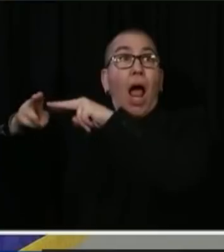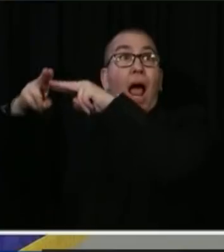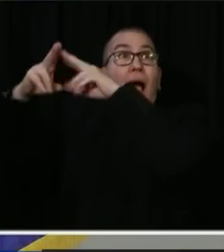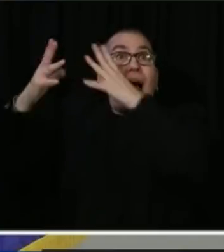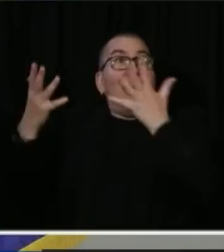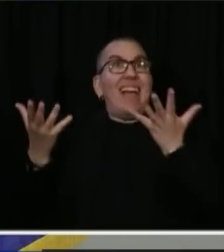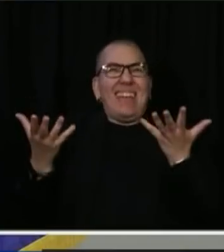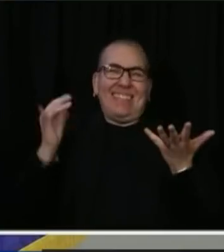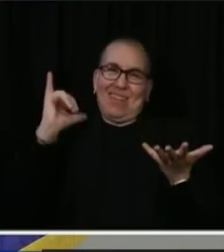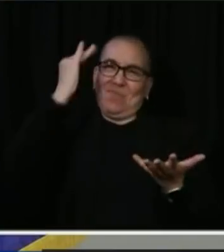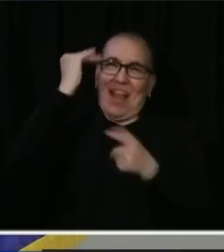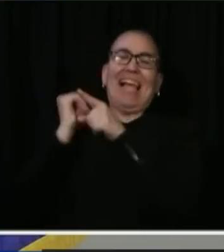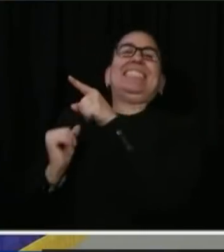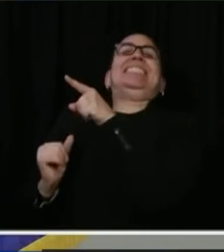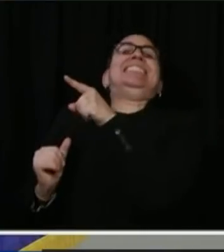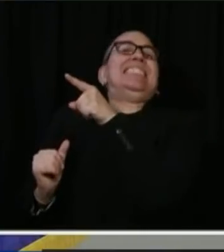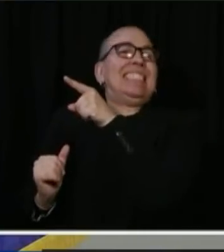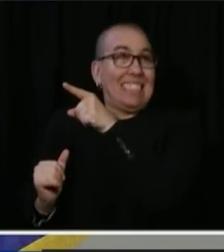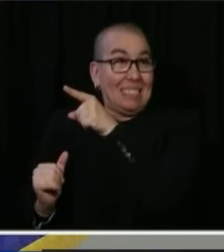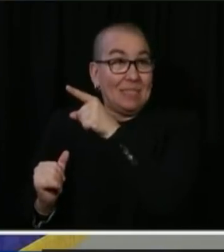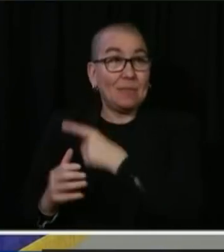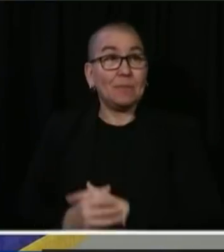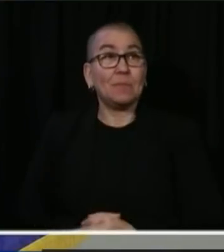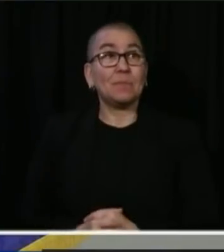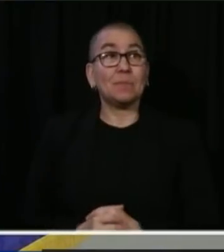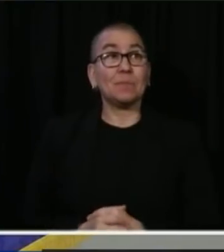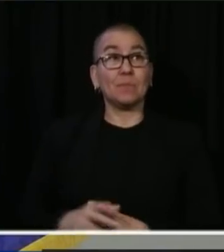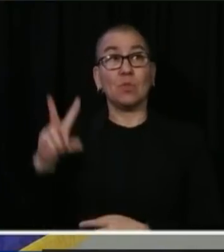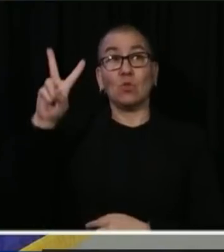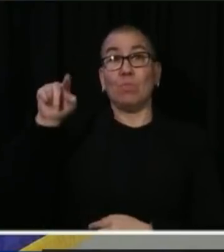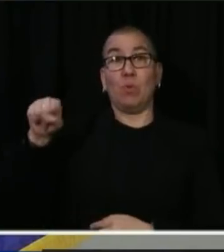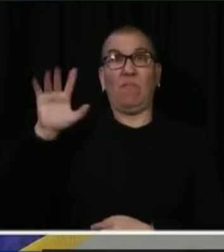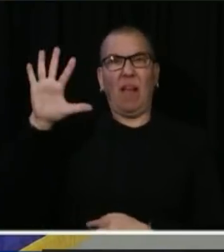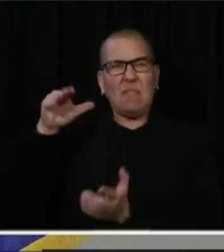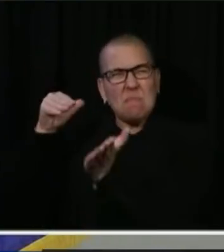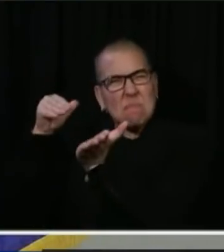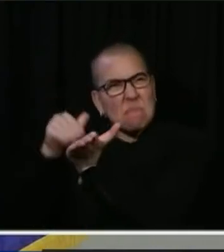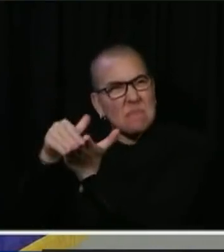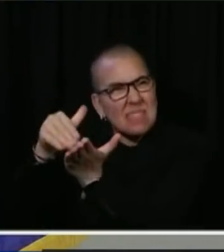OVER. WE DON'T WANT TO SEE THIS THROUGH JUNE, JULY AND AUGUST OF LAST YEAR WHERE IT PLATEAUED AND DIDN'T GO LOWER.